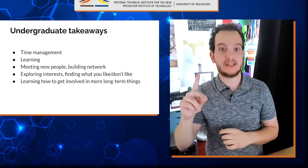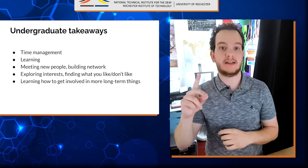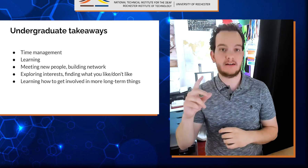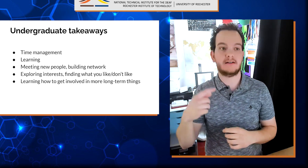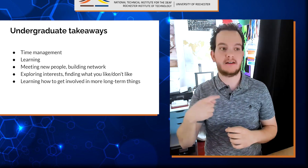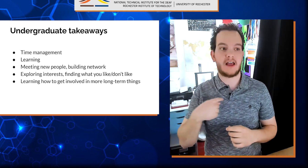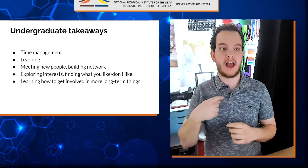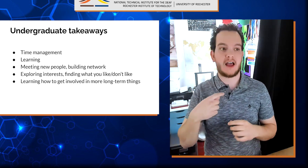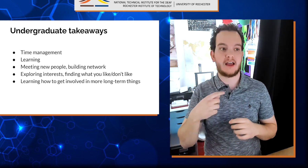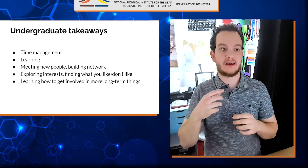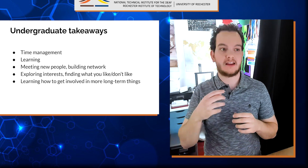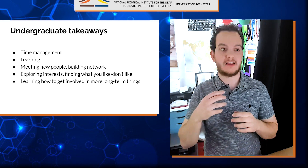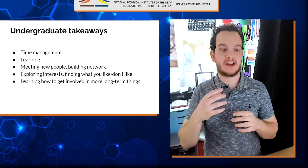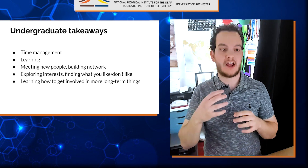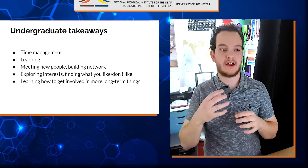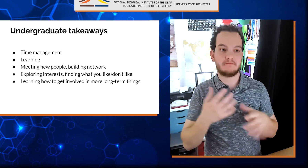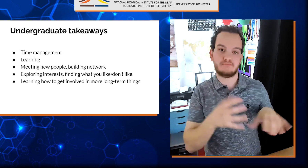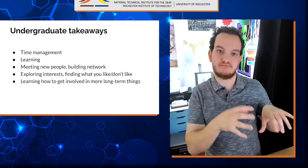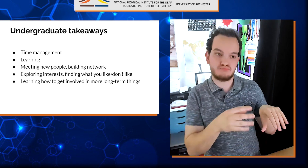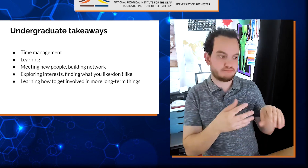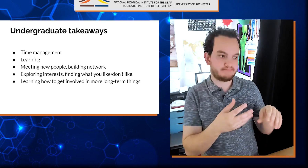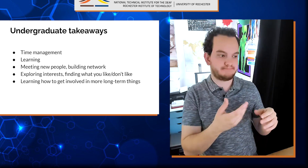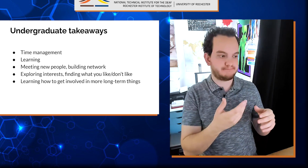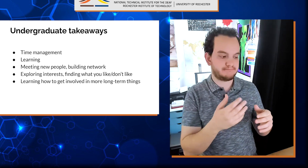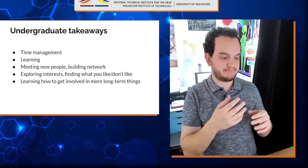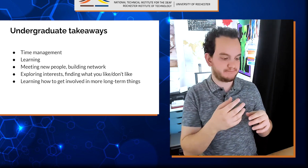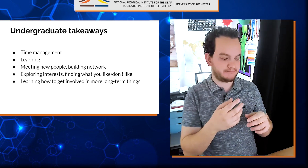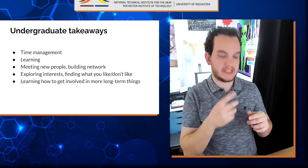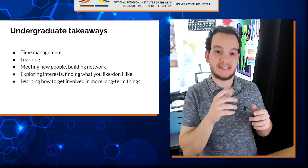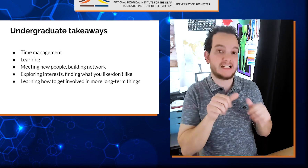And then as I became a Ph.D. student,